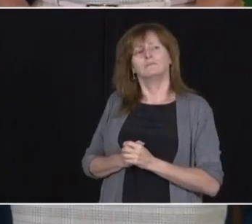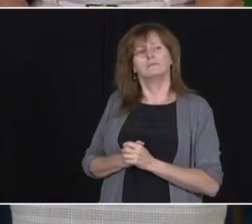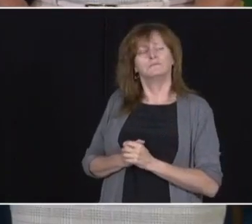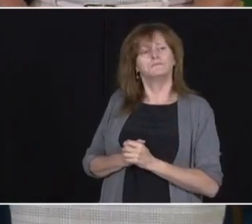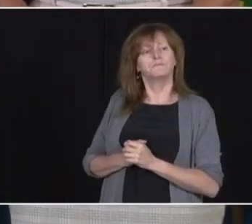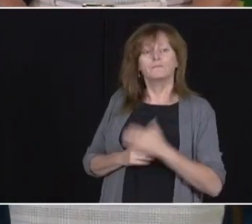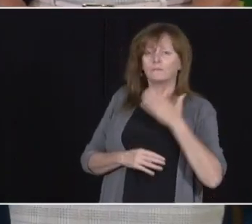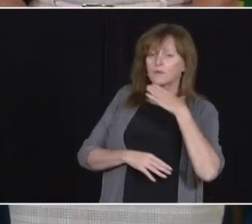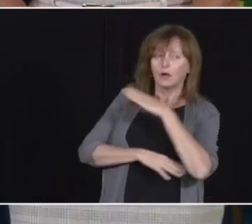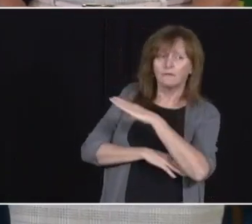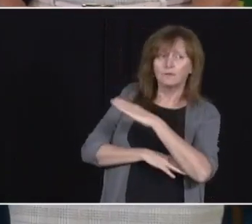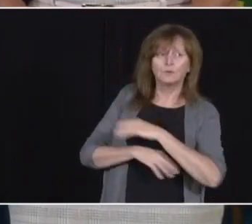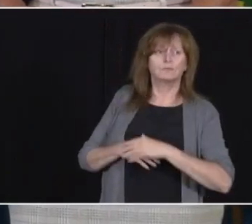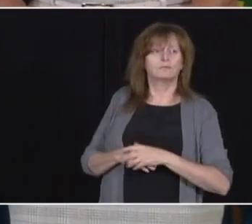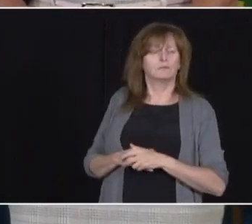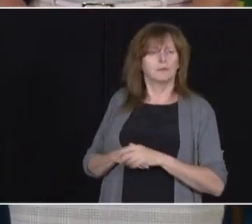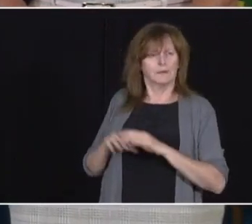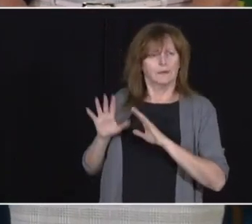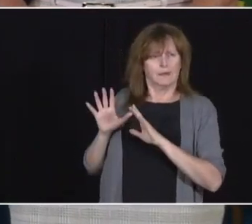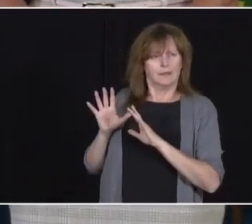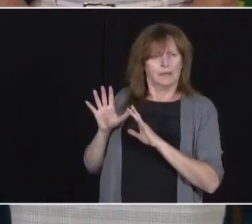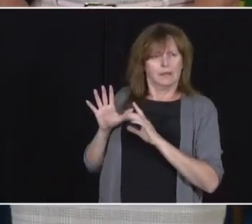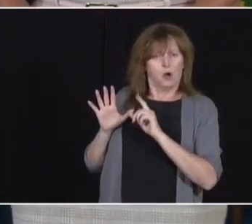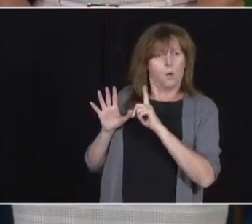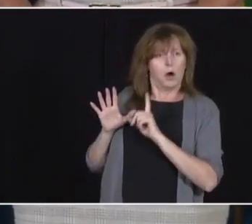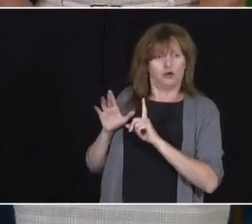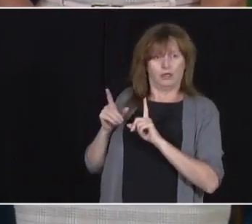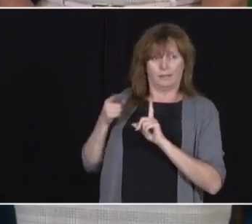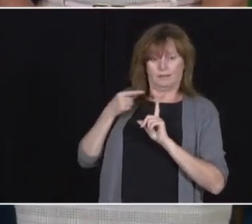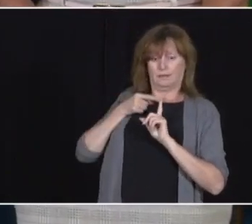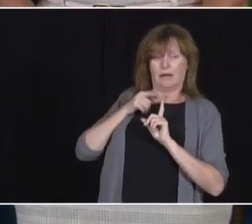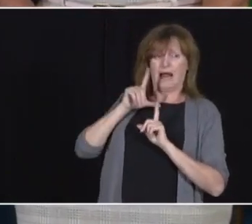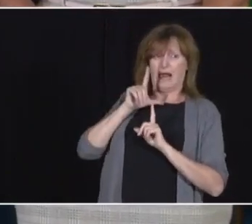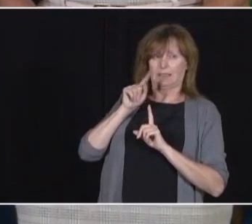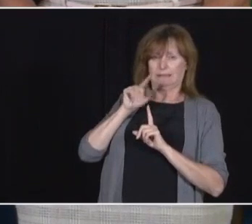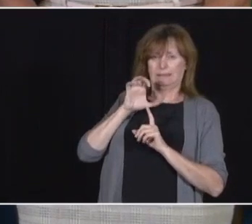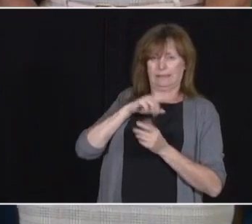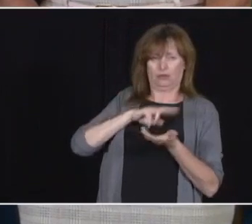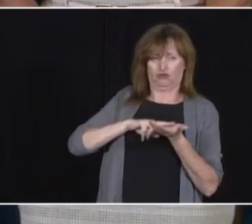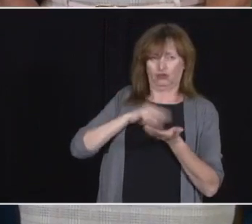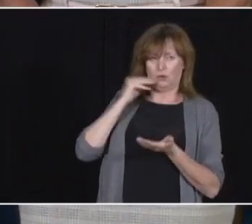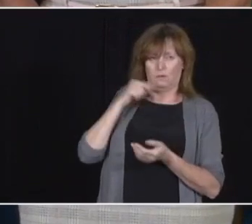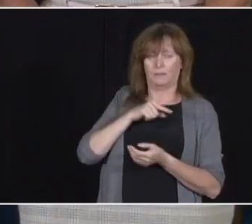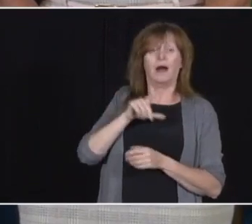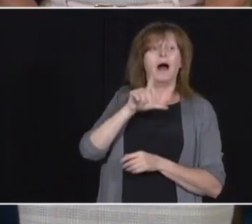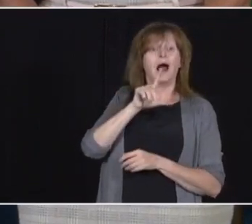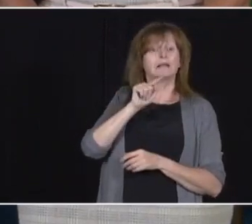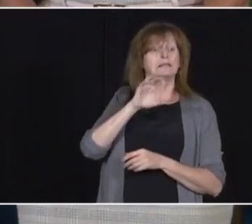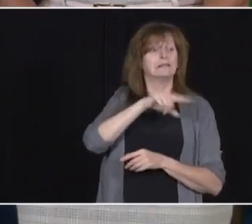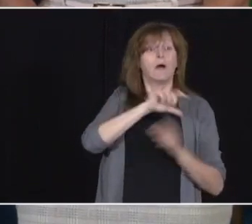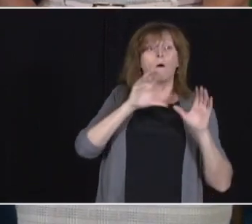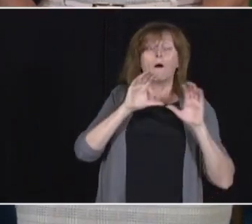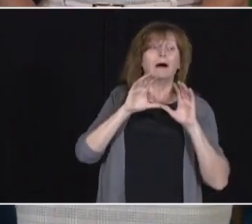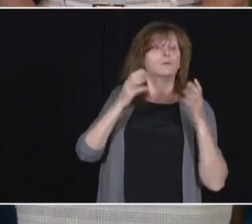Next question comes from calling from CTV. Please go ahead. Hi, good afternoon, premier.